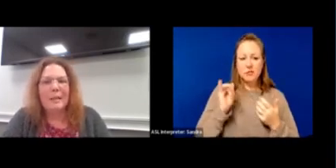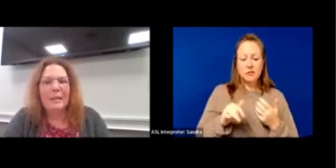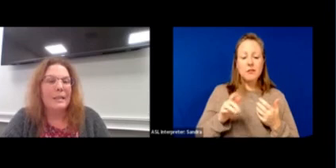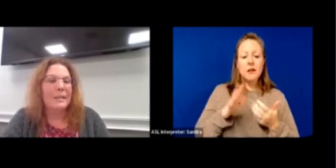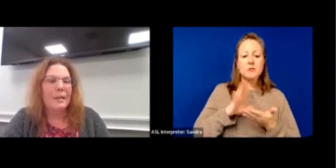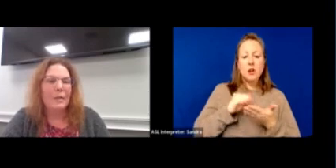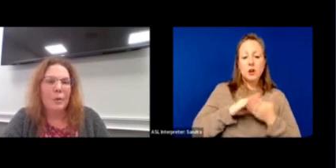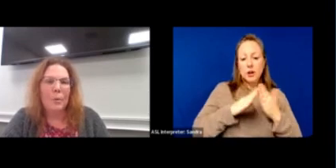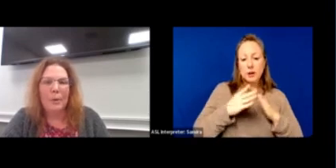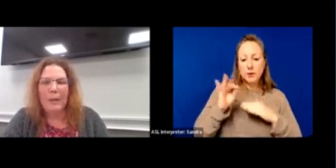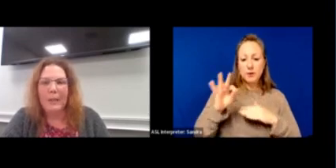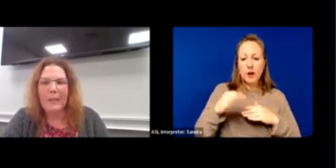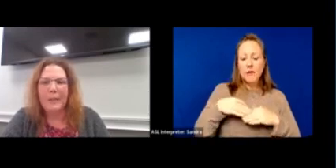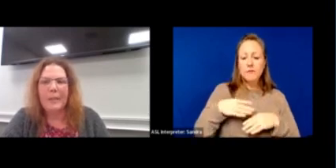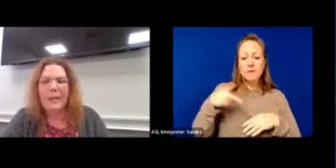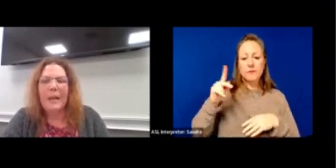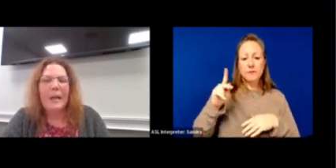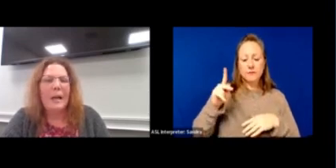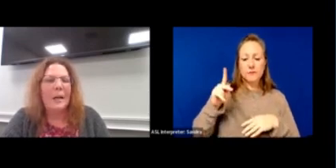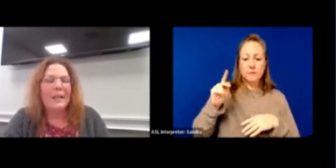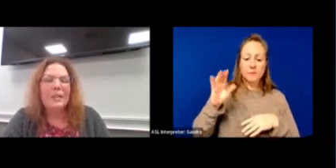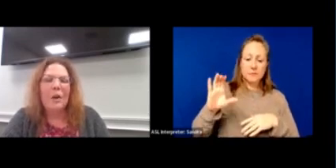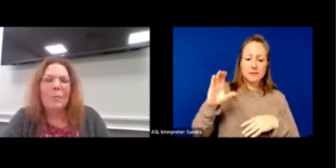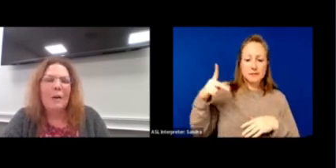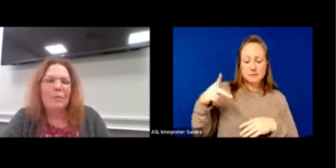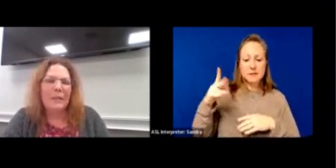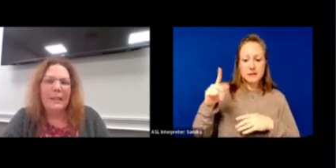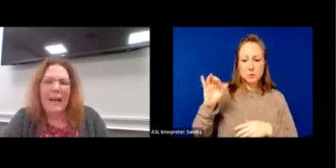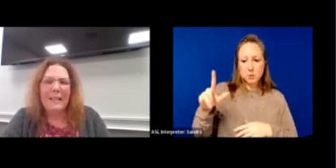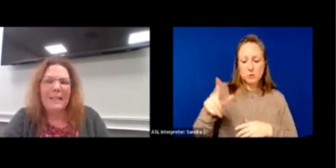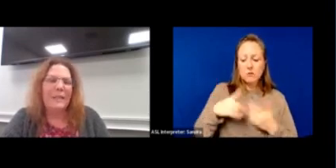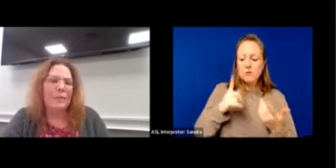practices tool that we can use. And it's all about really asking